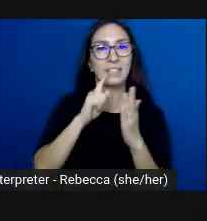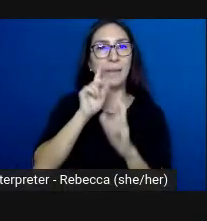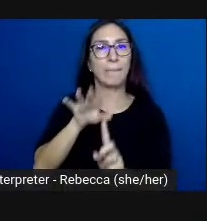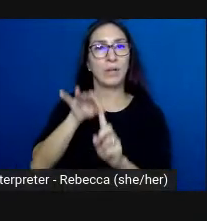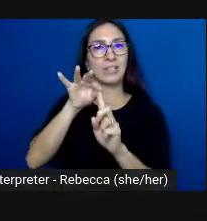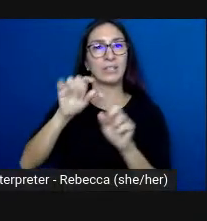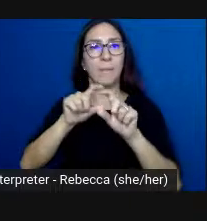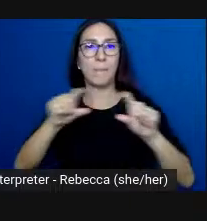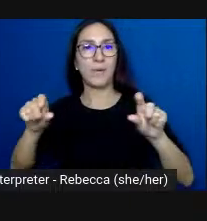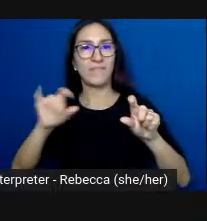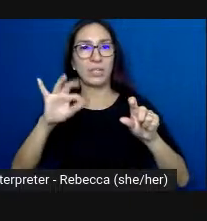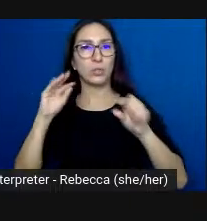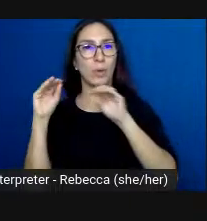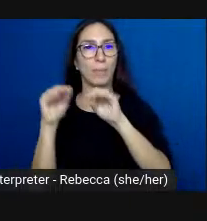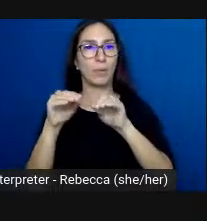Edit not create